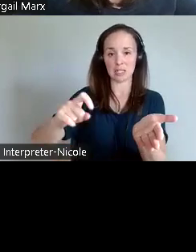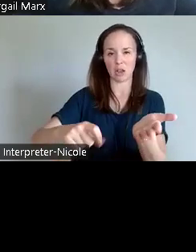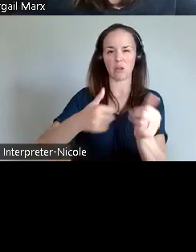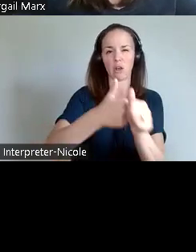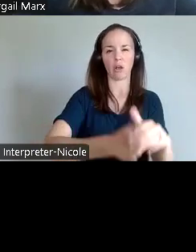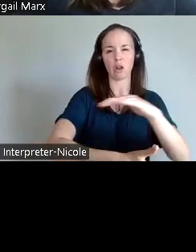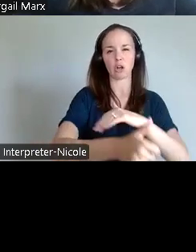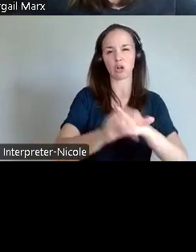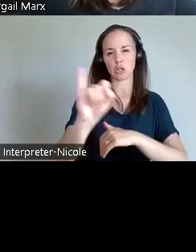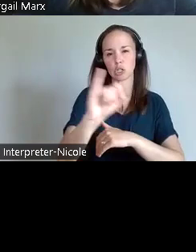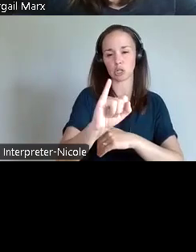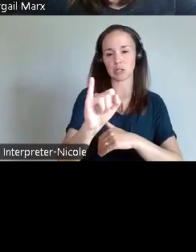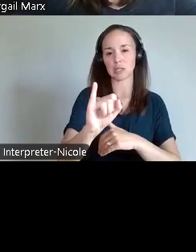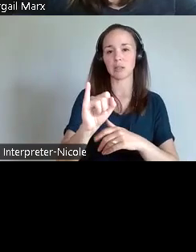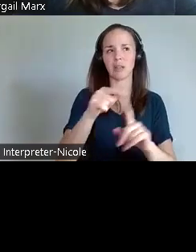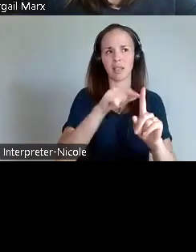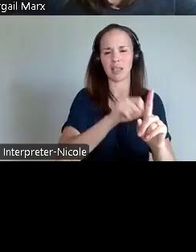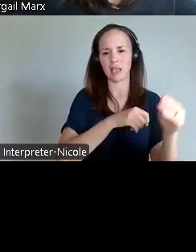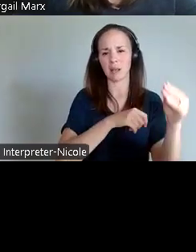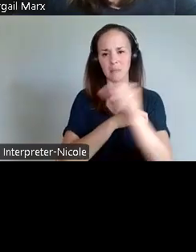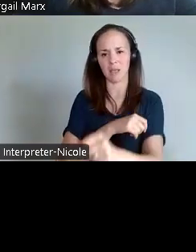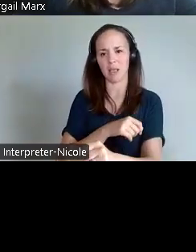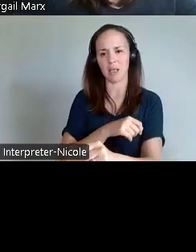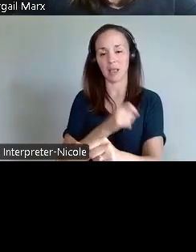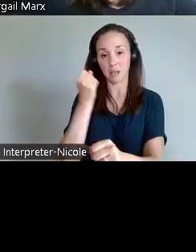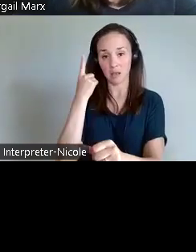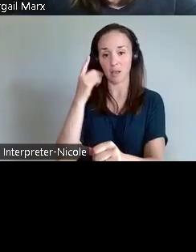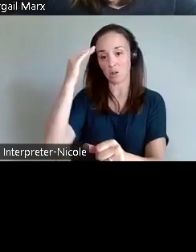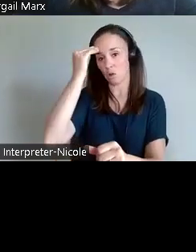insurance can pay for that system for the person, knowing that one of the environments